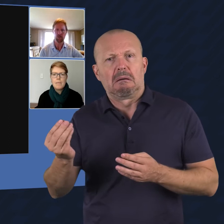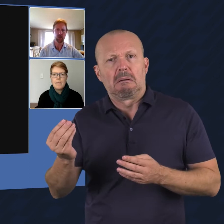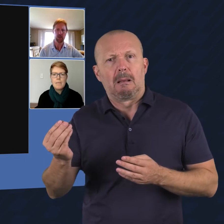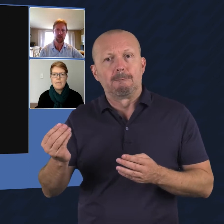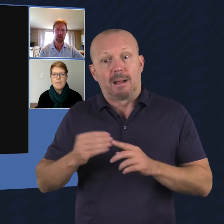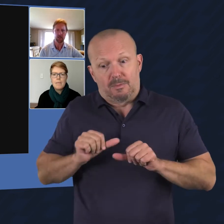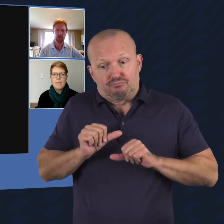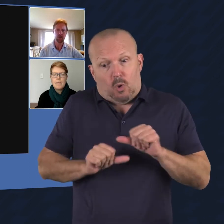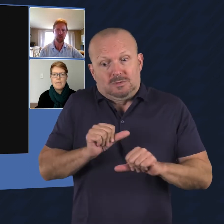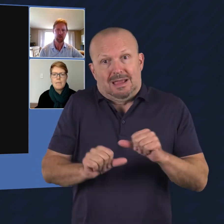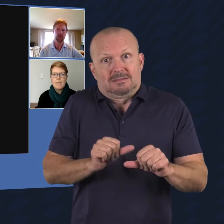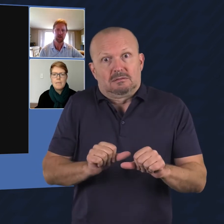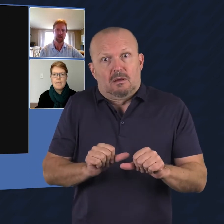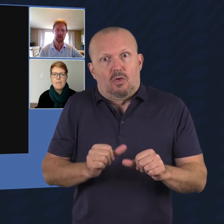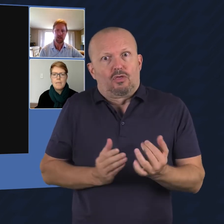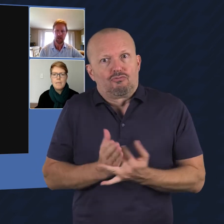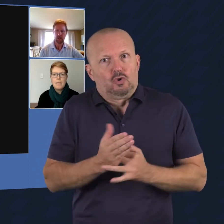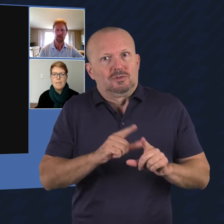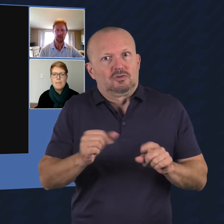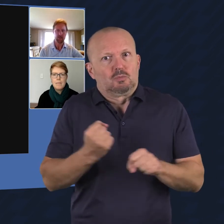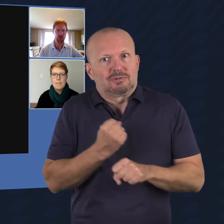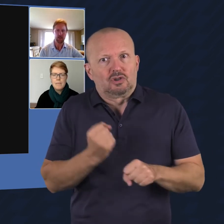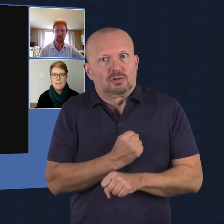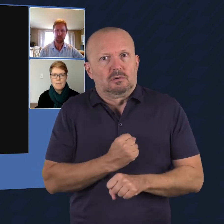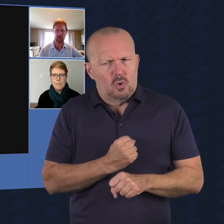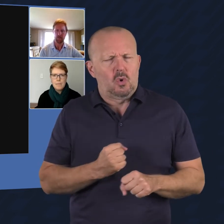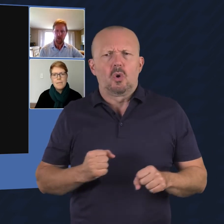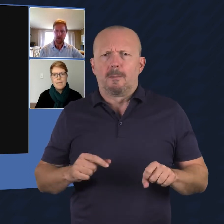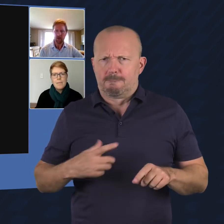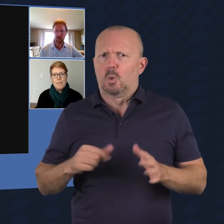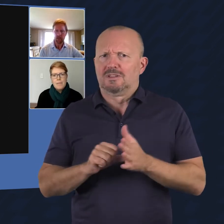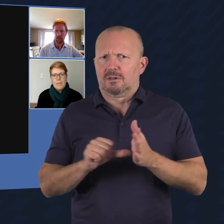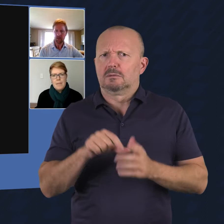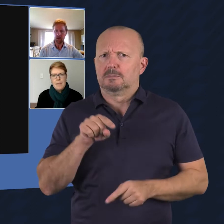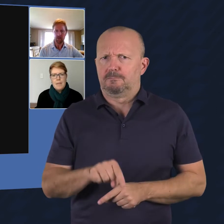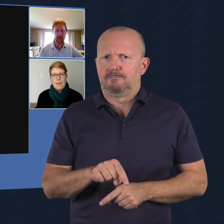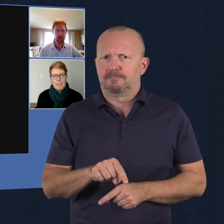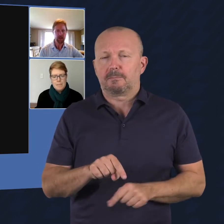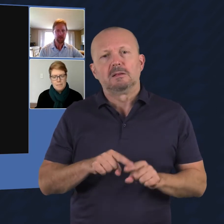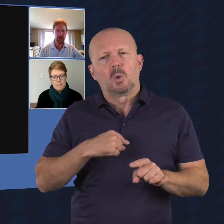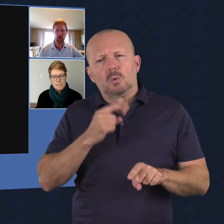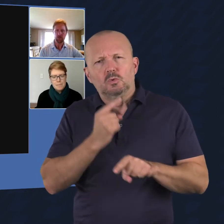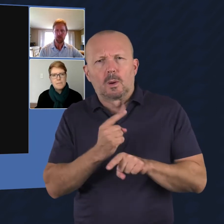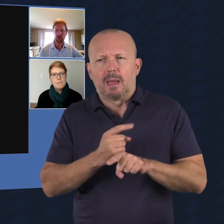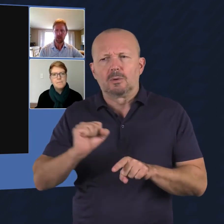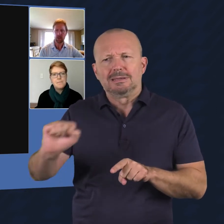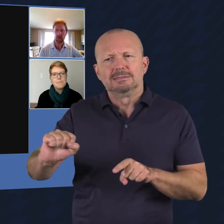employ in digital production is far more challenging. We're going to begin with some background about Luke's music,